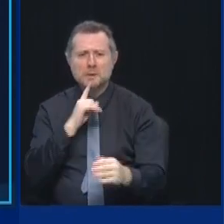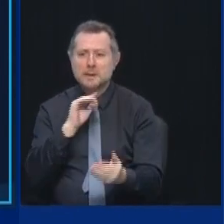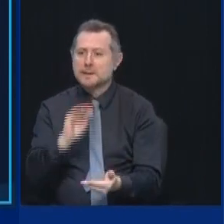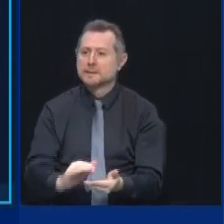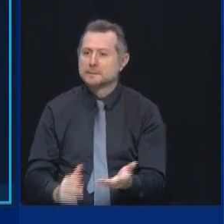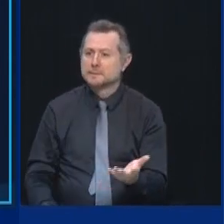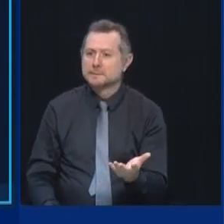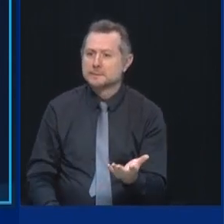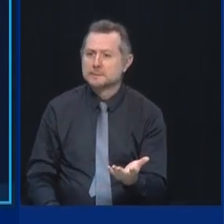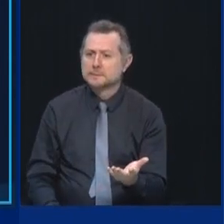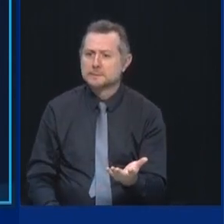AND THEN IT GOES STRAIGHT DOWNHILL AND THE 16 TO 25 ARE AT